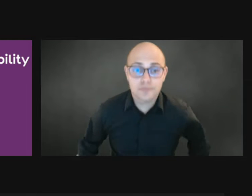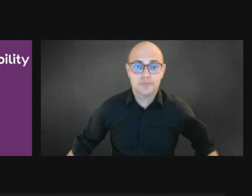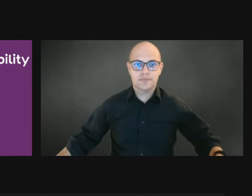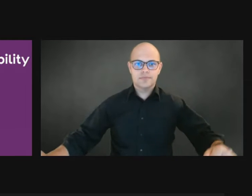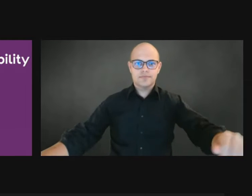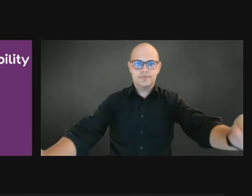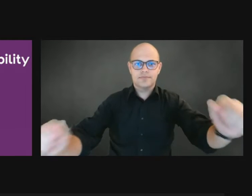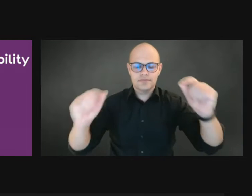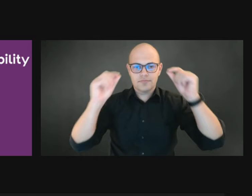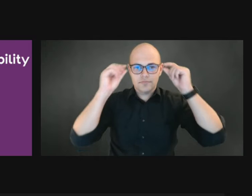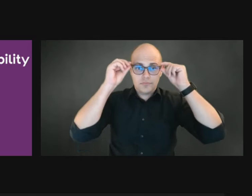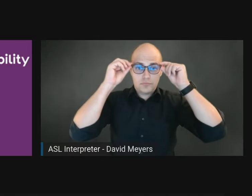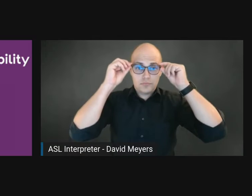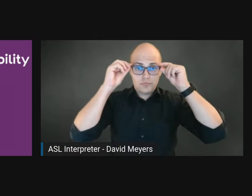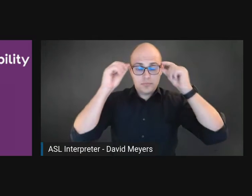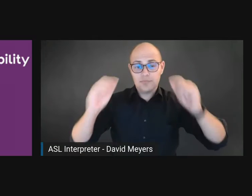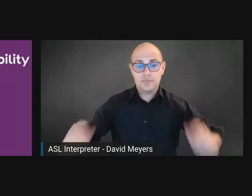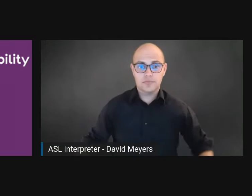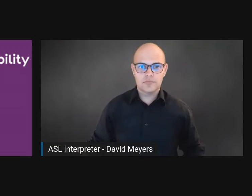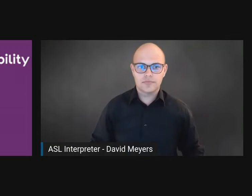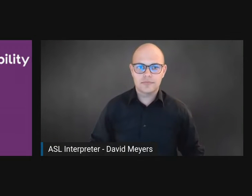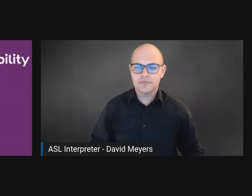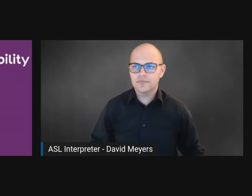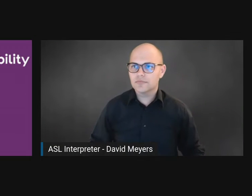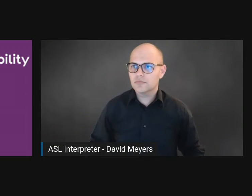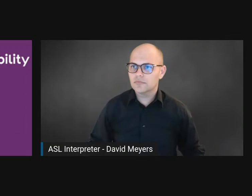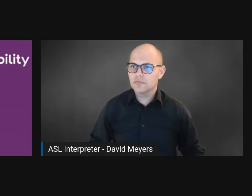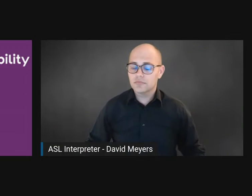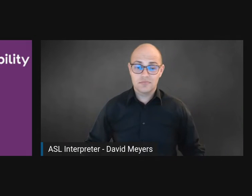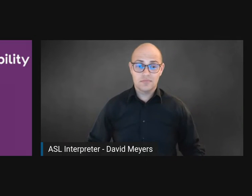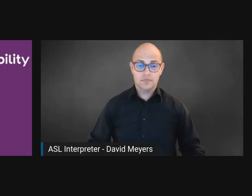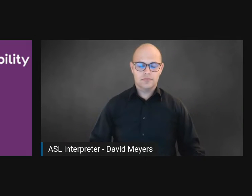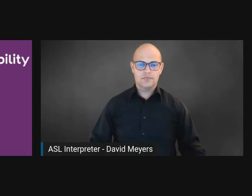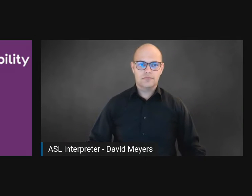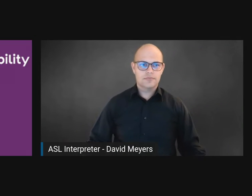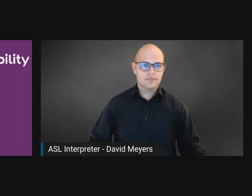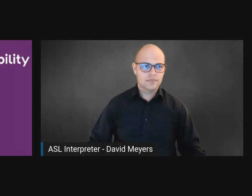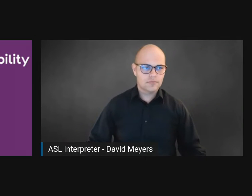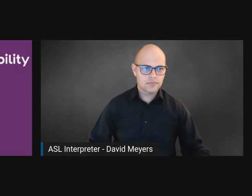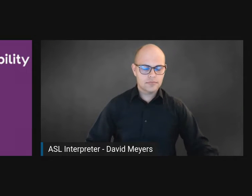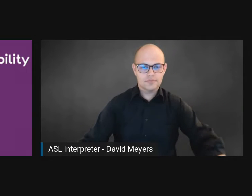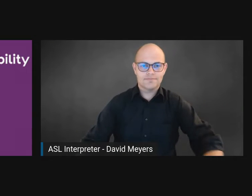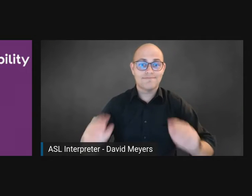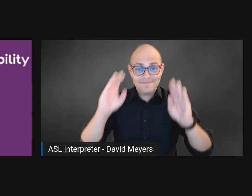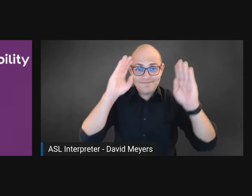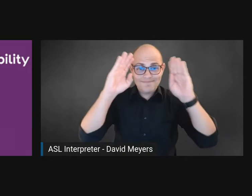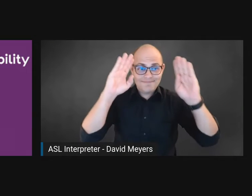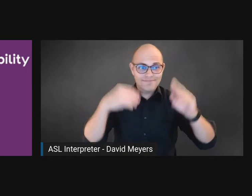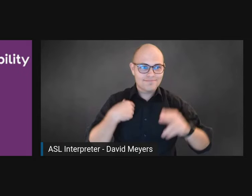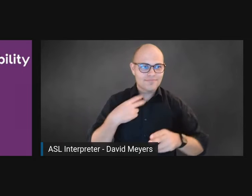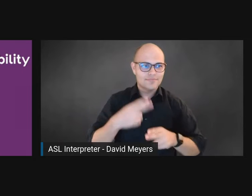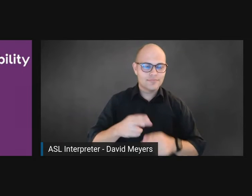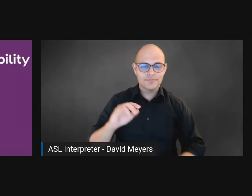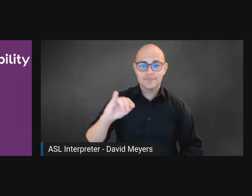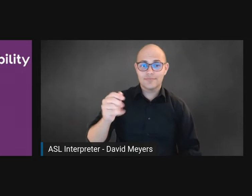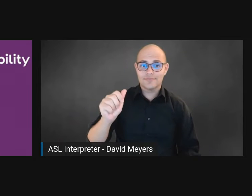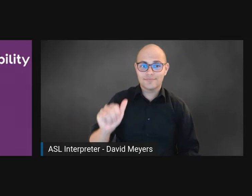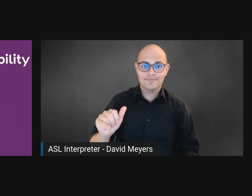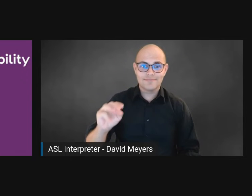Welcome to WordPress Accessibility Day. My name is Jay McKay and I'm the director of Community Programs at Knowbility.